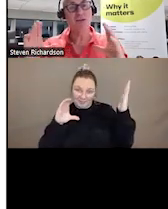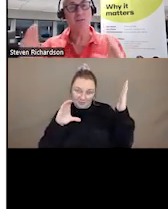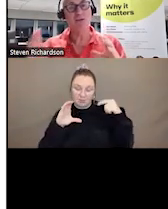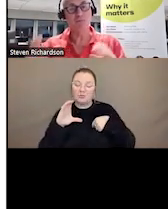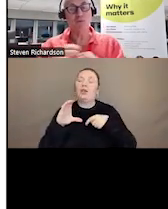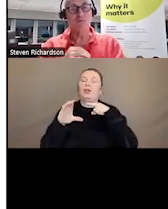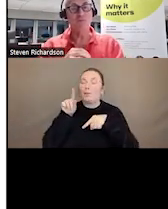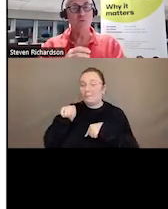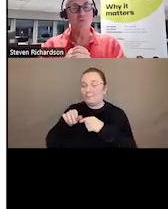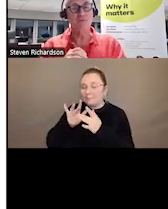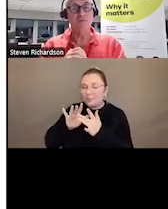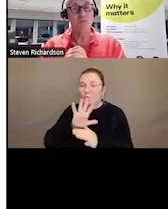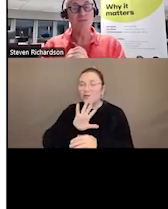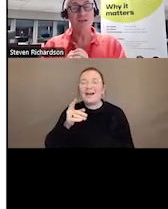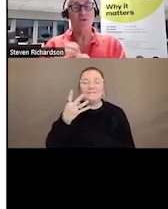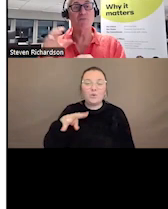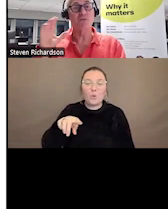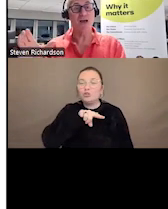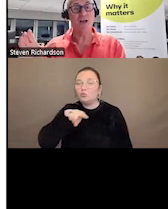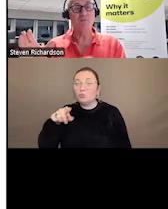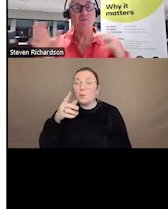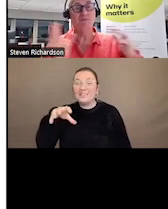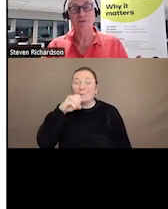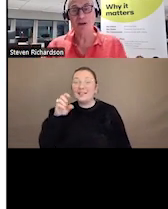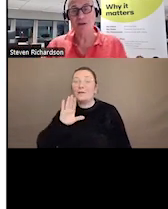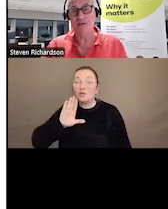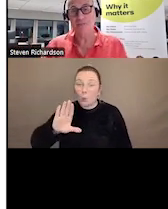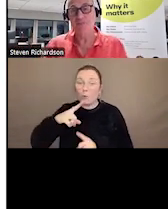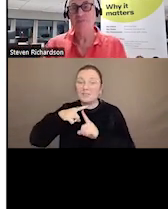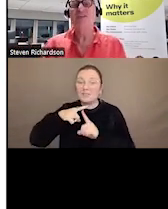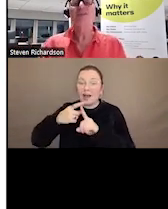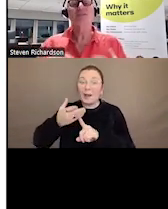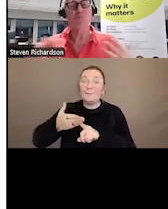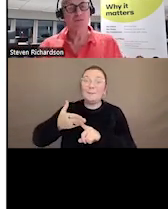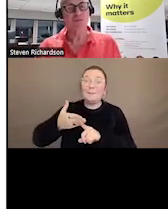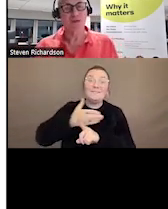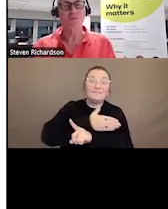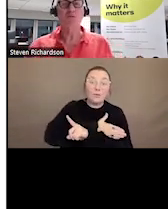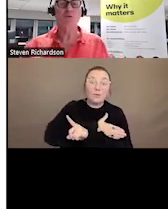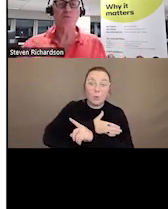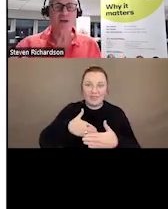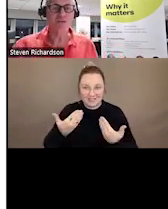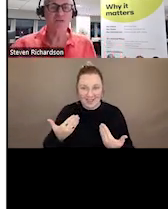to get about 40 to 50% of your target before the day. What does that mean? You have to ask. You